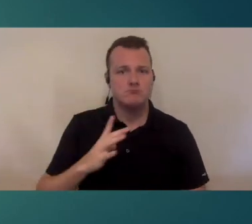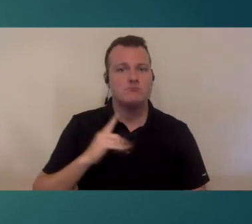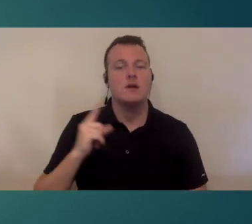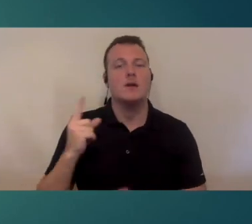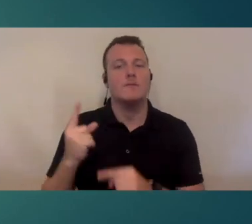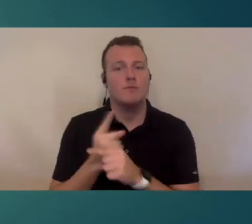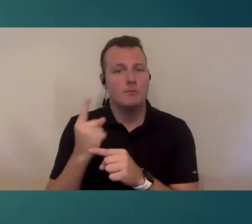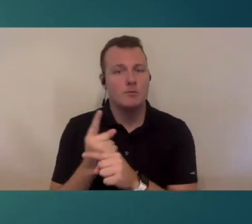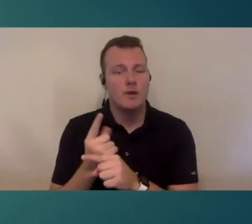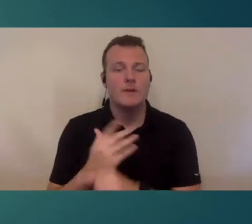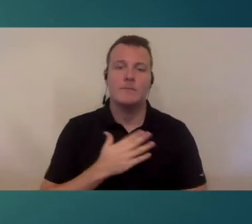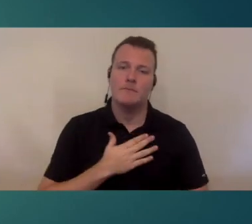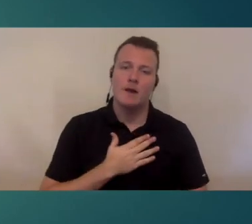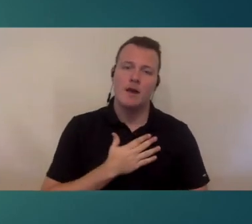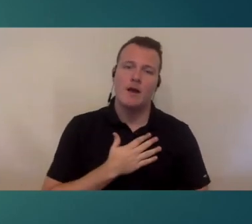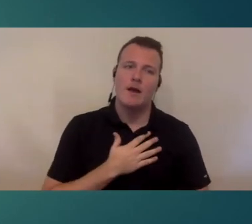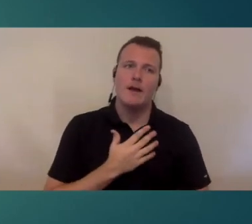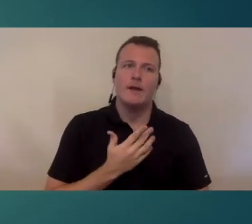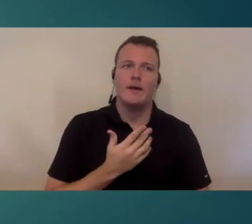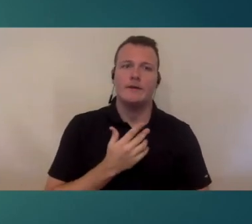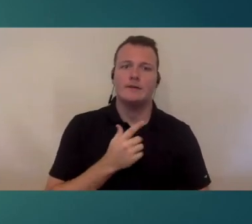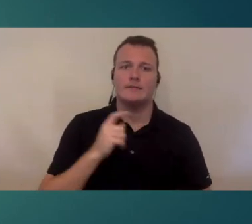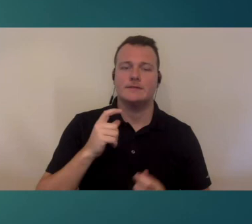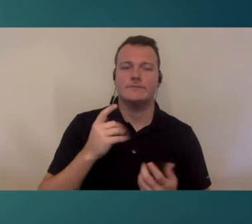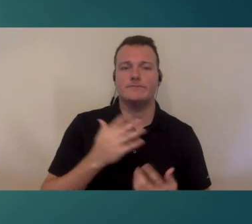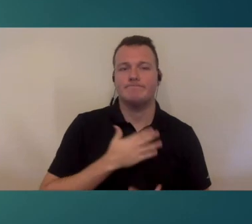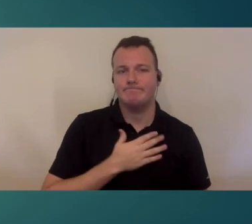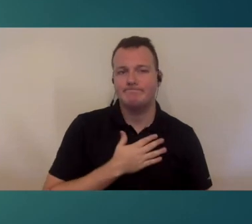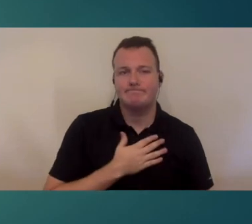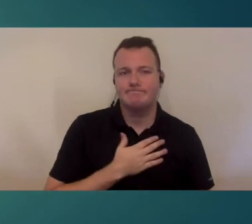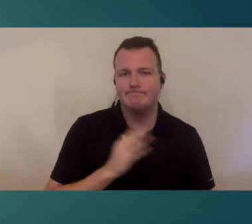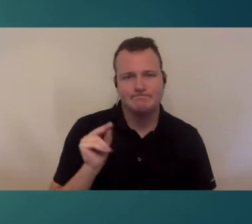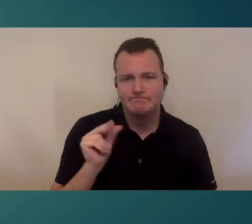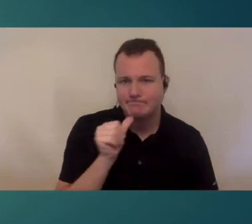personally don't do that or go to that degree, but I've been in interviews where